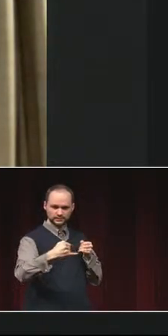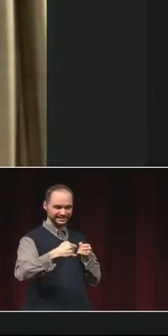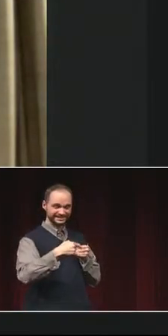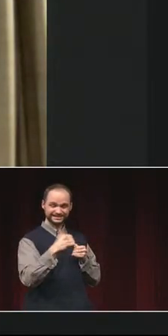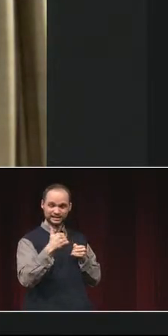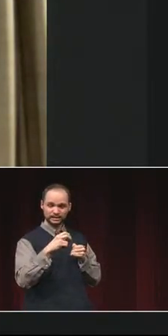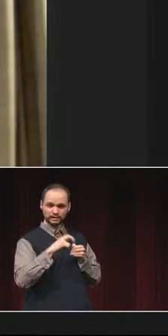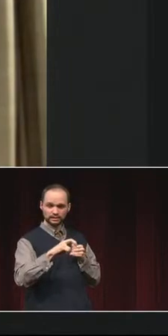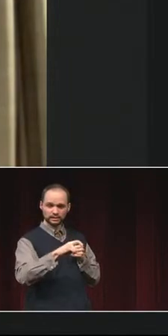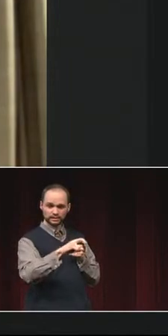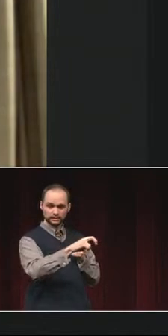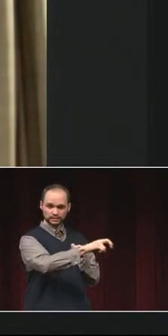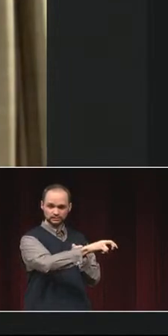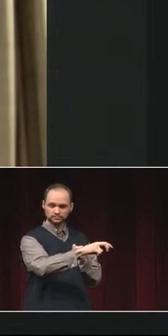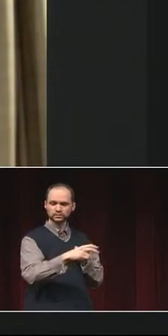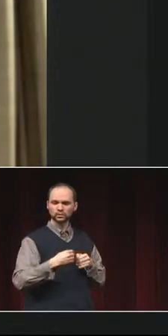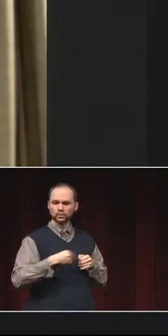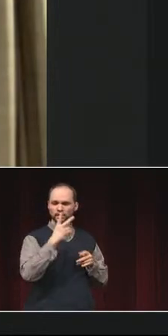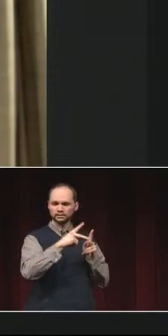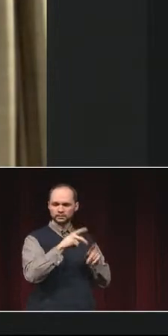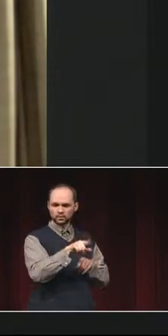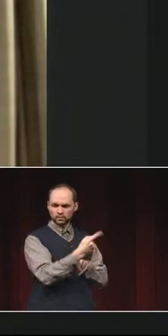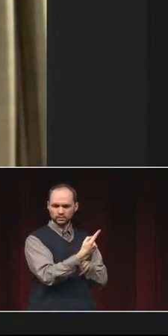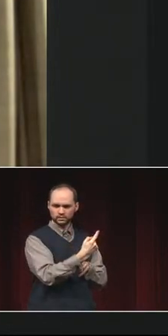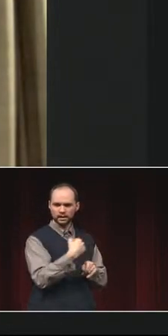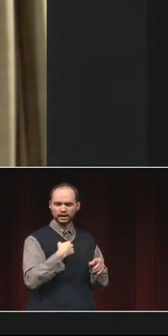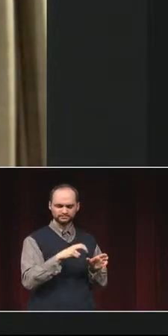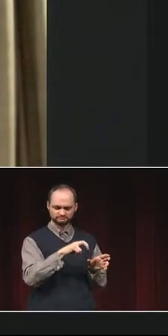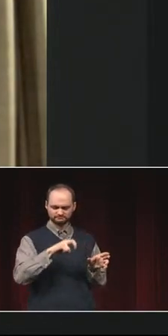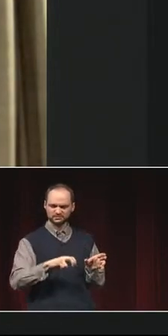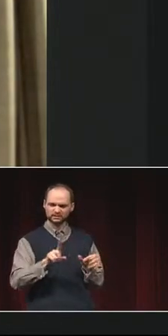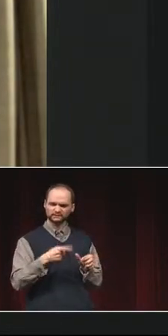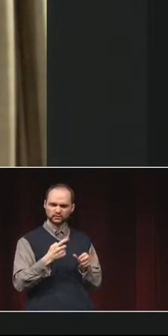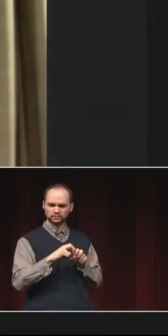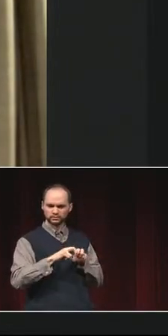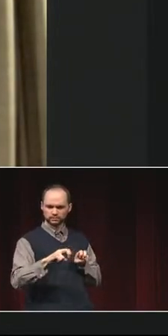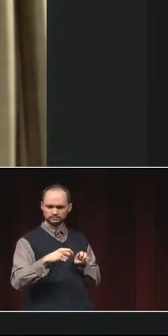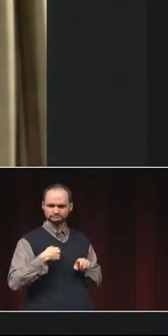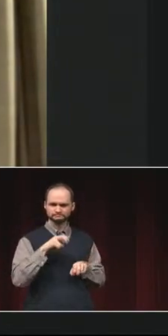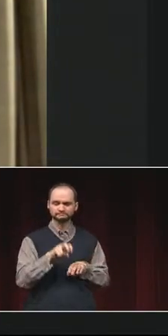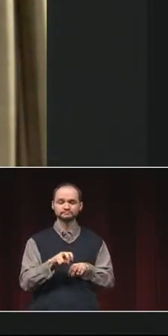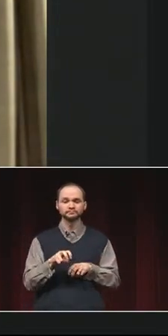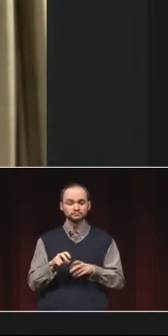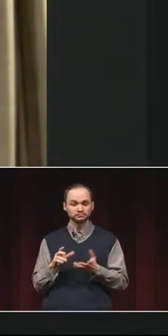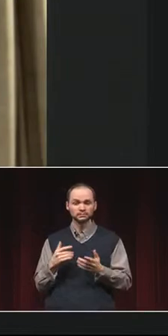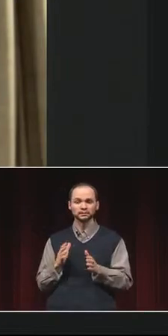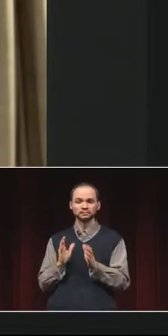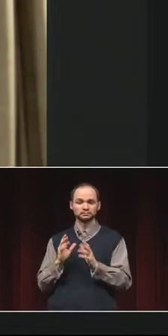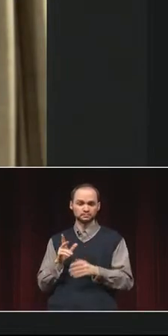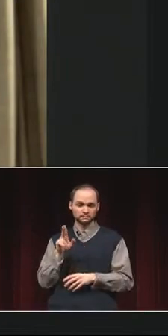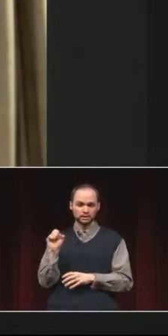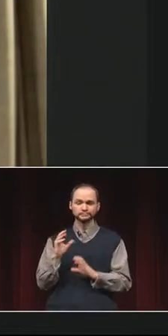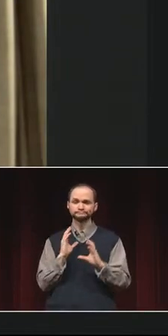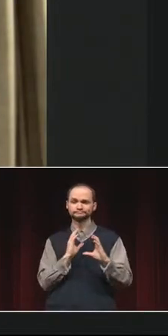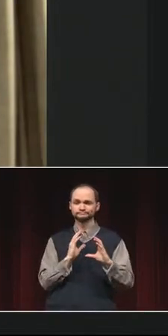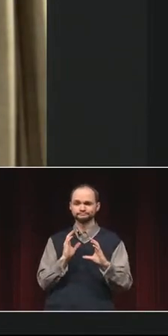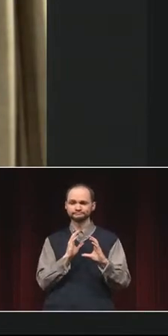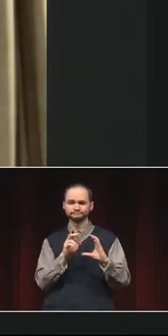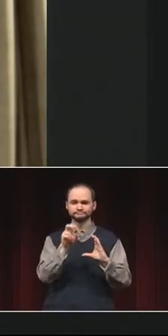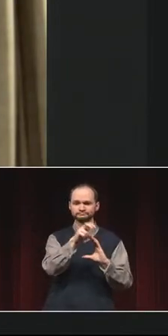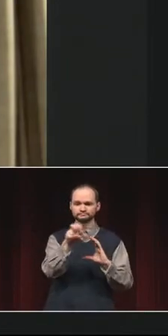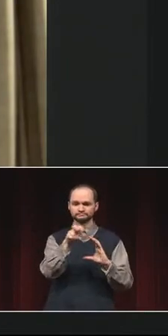for white passengers. As the bus traveled along it began to fill up. I was in the colored section.